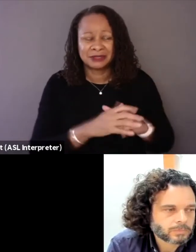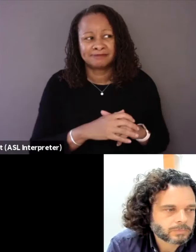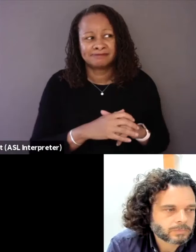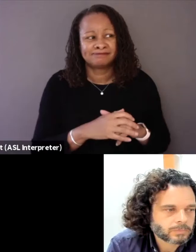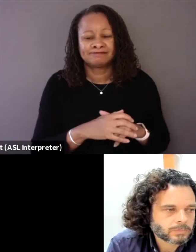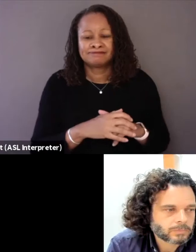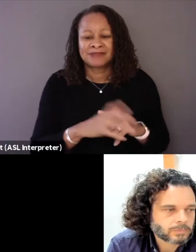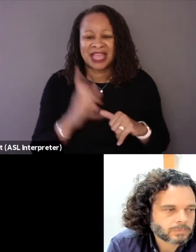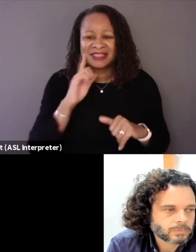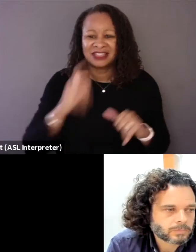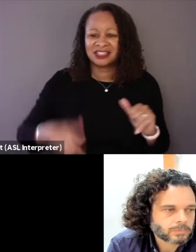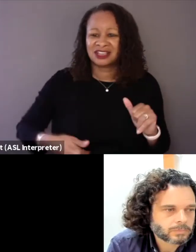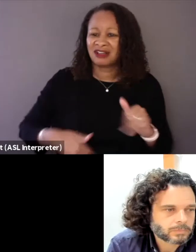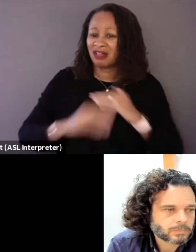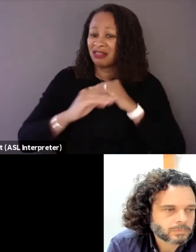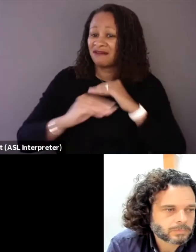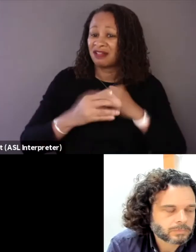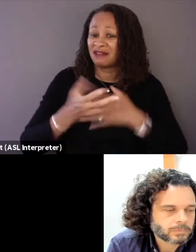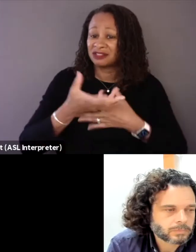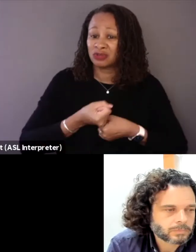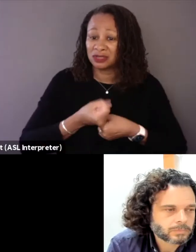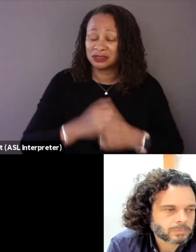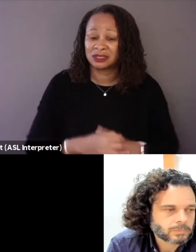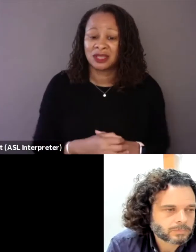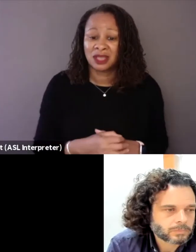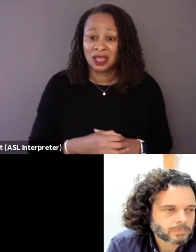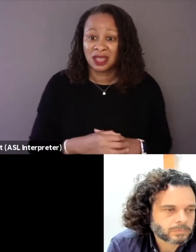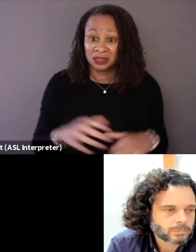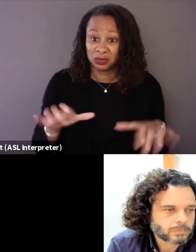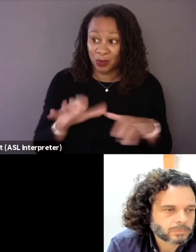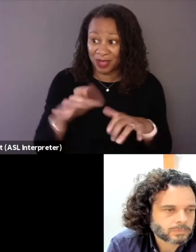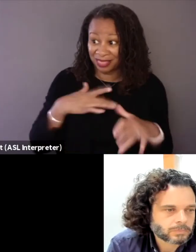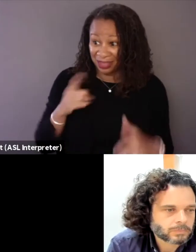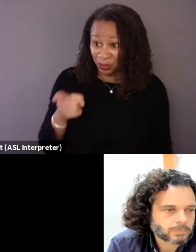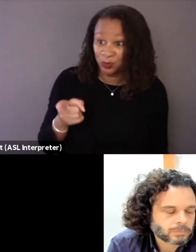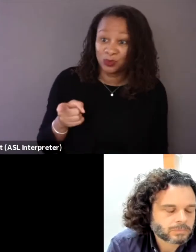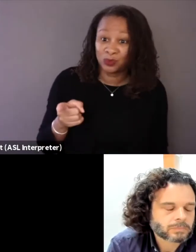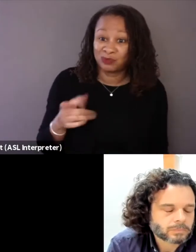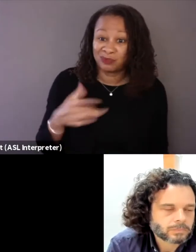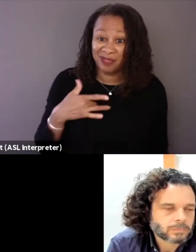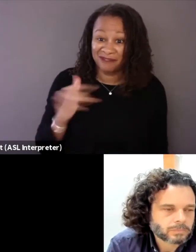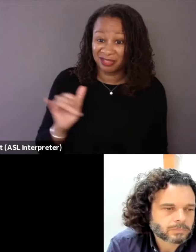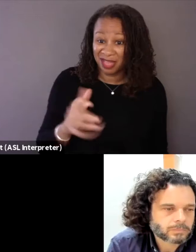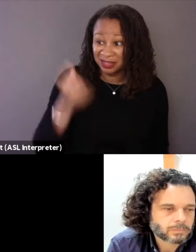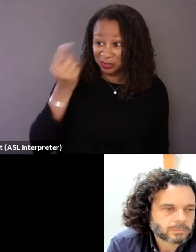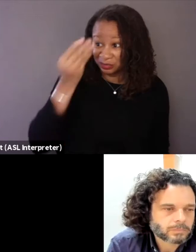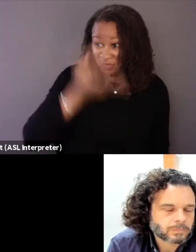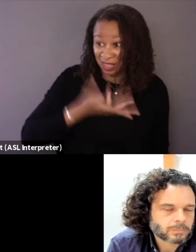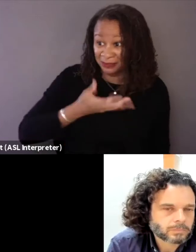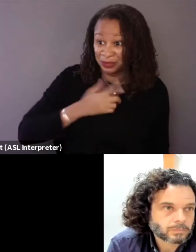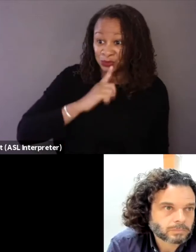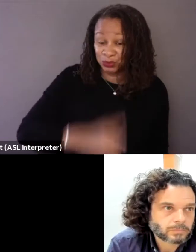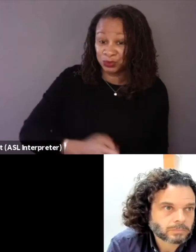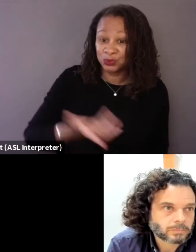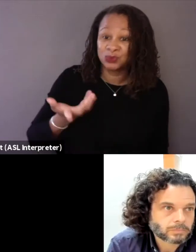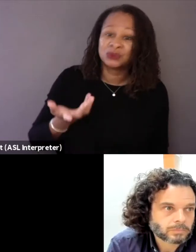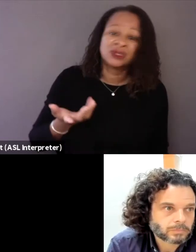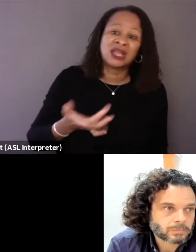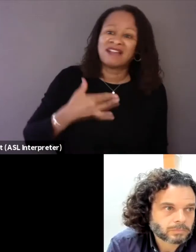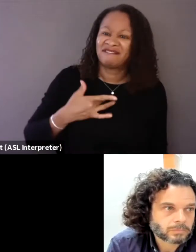a gut level of trust of, Hey, do I like this person? Do I feel like they're telling me the truth? Do I feel like they're going to do what they say?